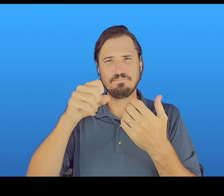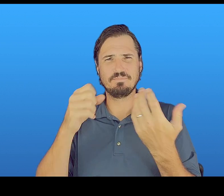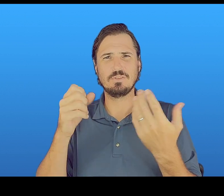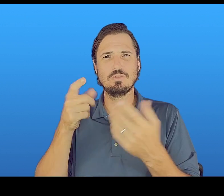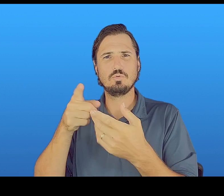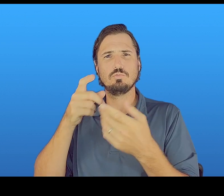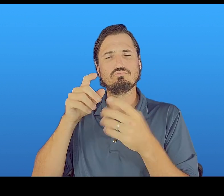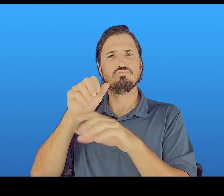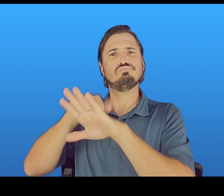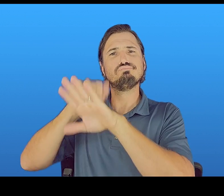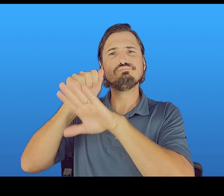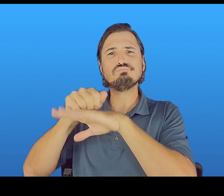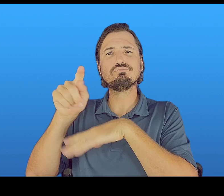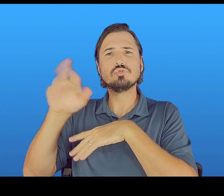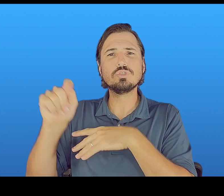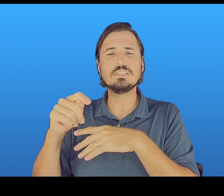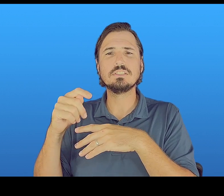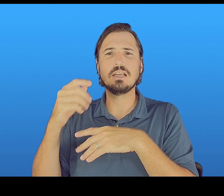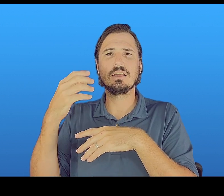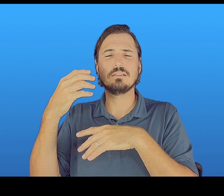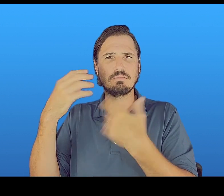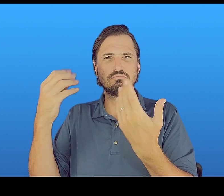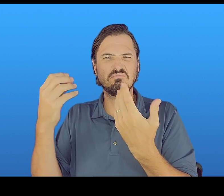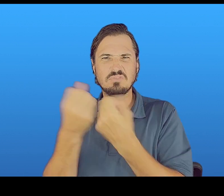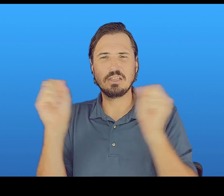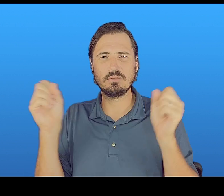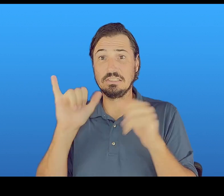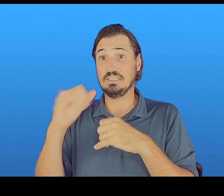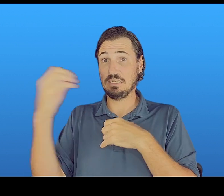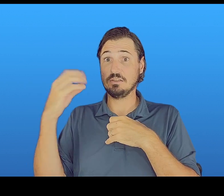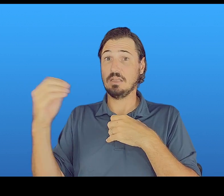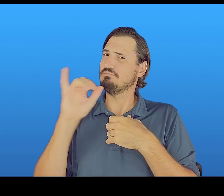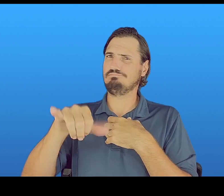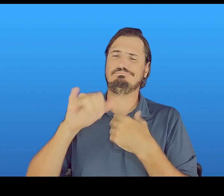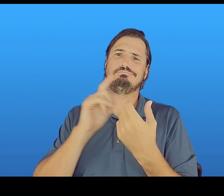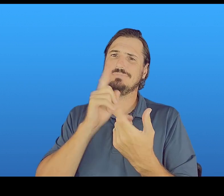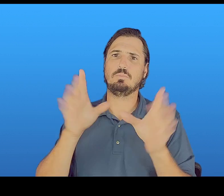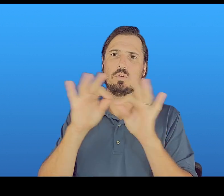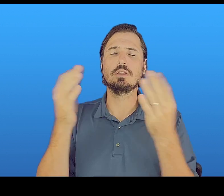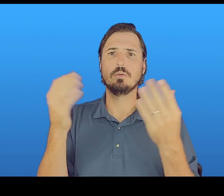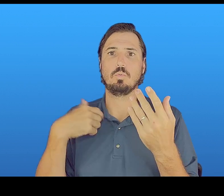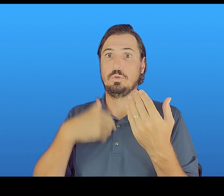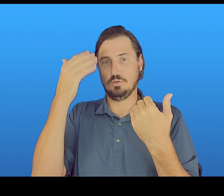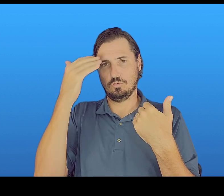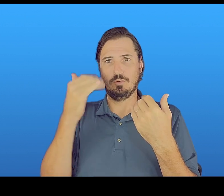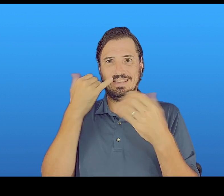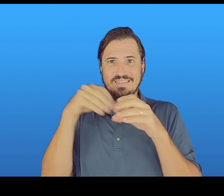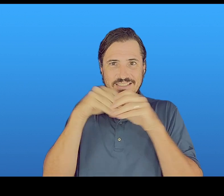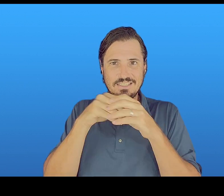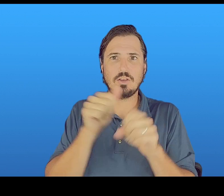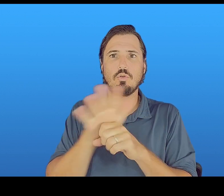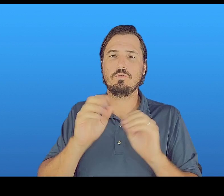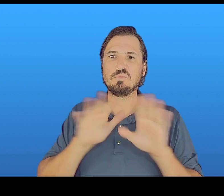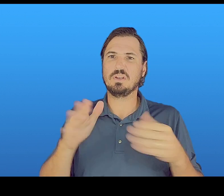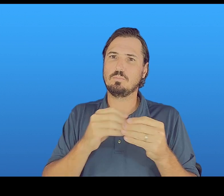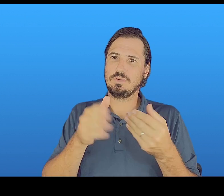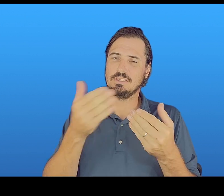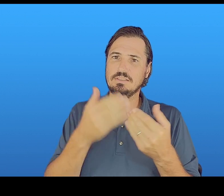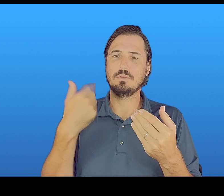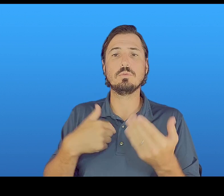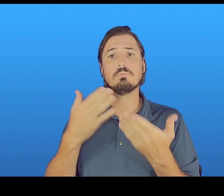Yes, trick-or-treating outdoors is fine, with a few common sense precautions. Being outdoors is a great first step. We know COVID spreads more easily indoors